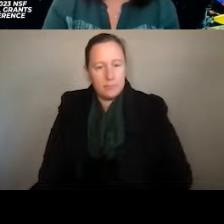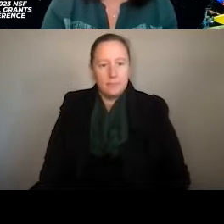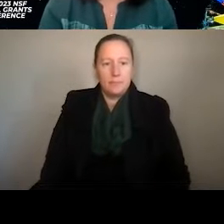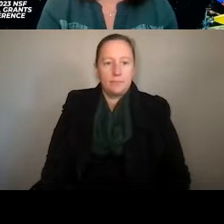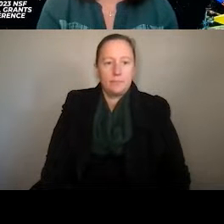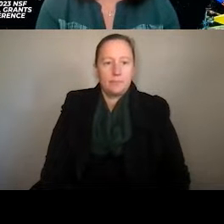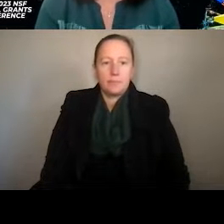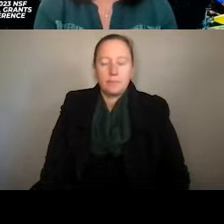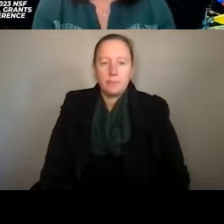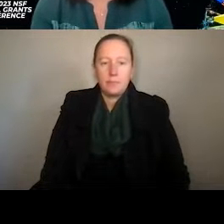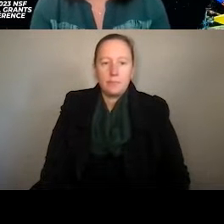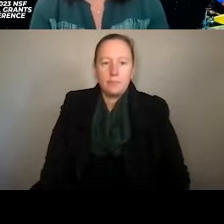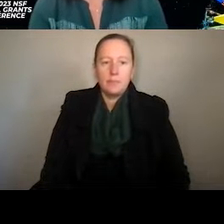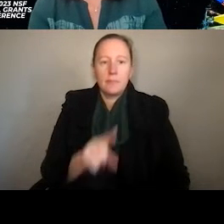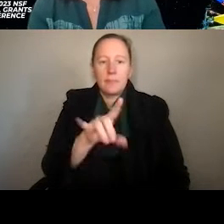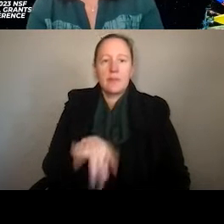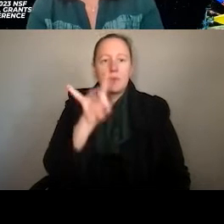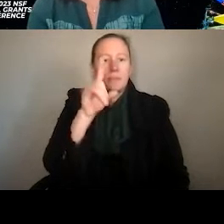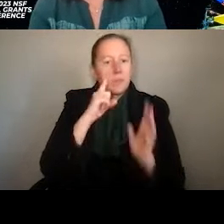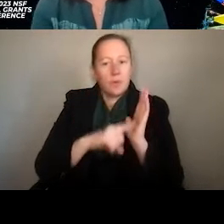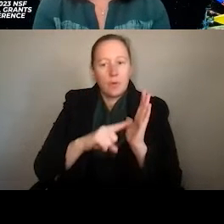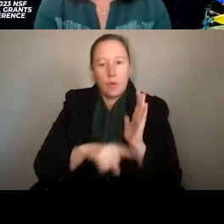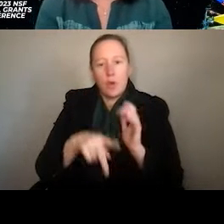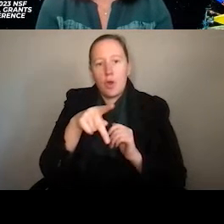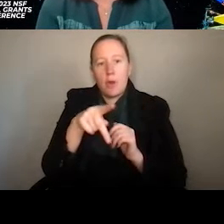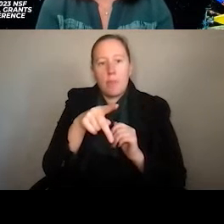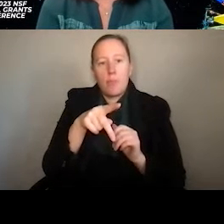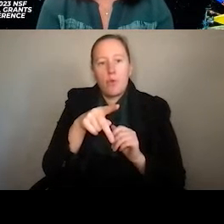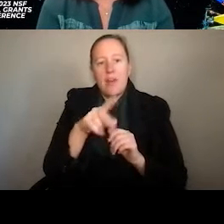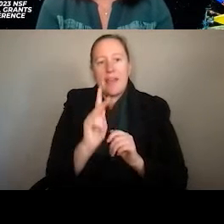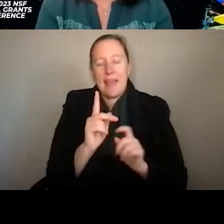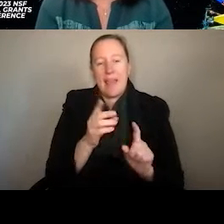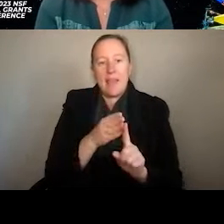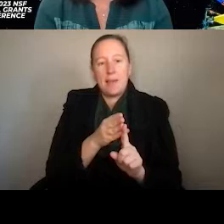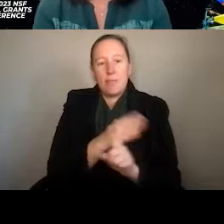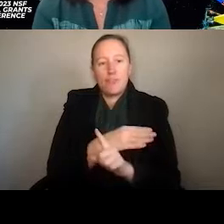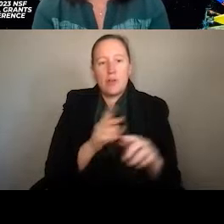Discovery Research PreK-12. This program seeks to